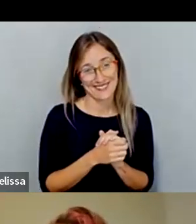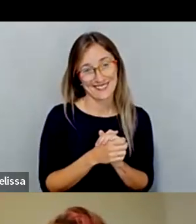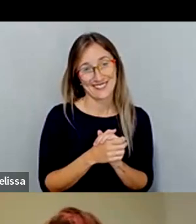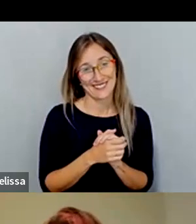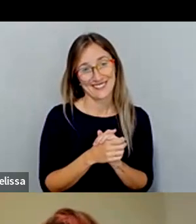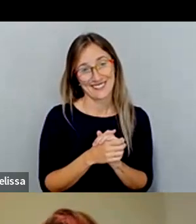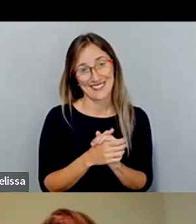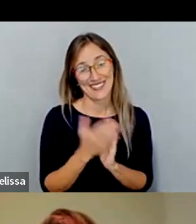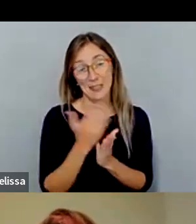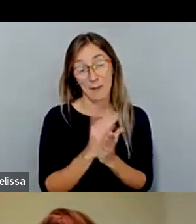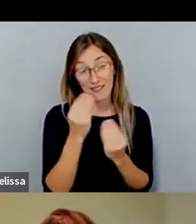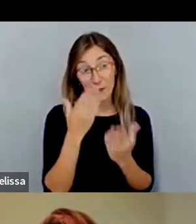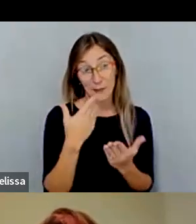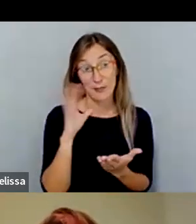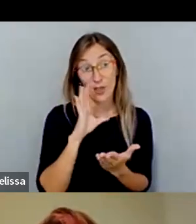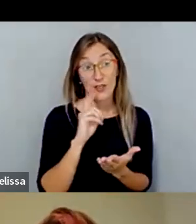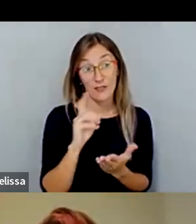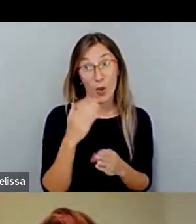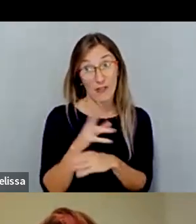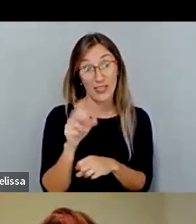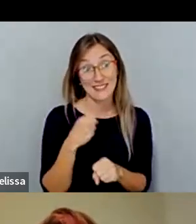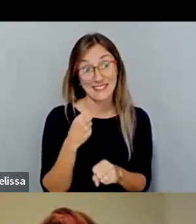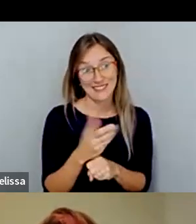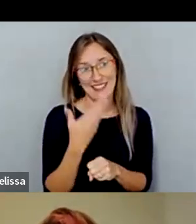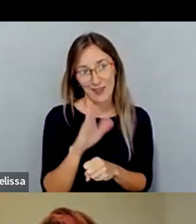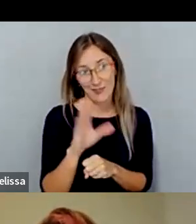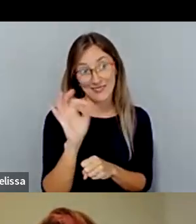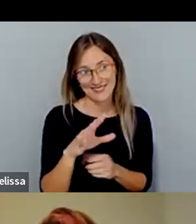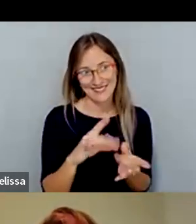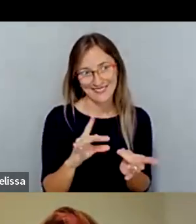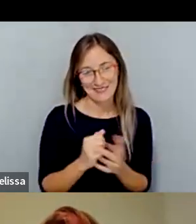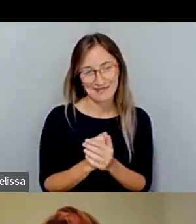You gave me so much information in the little spiel